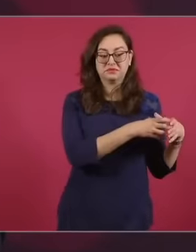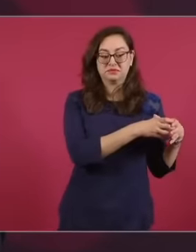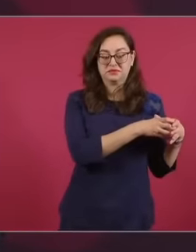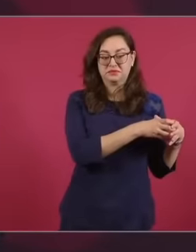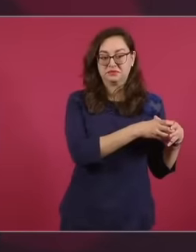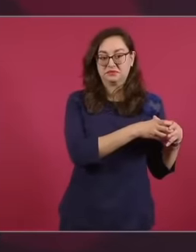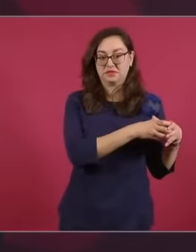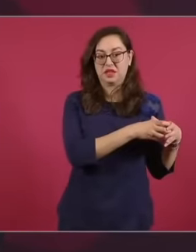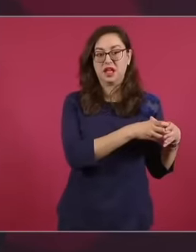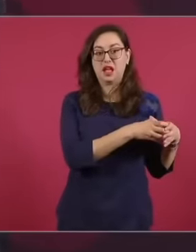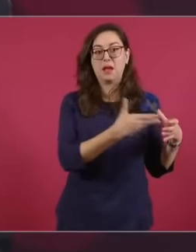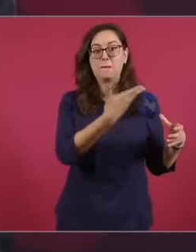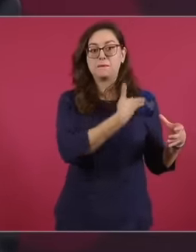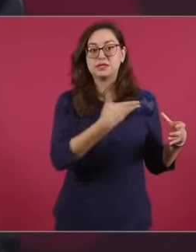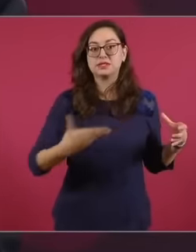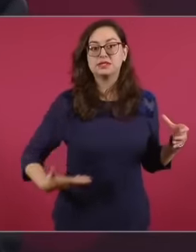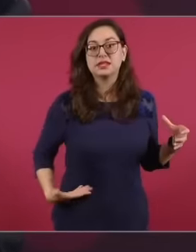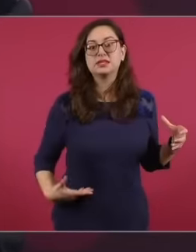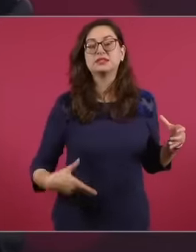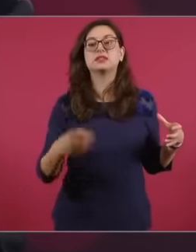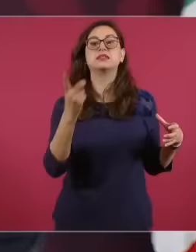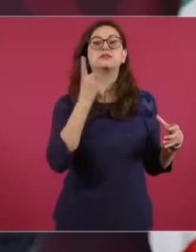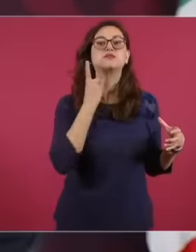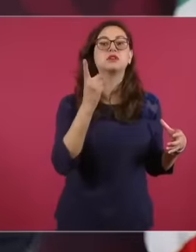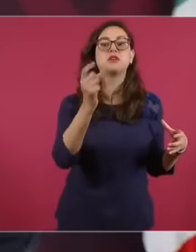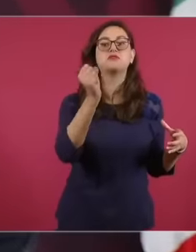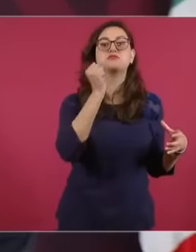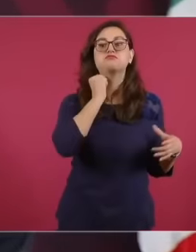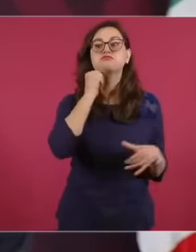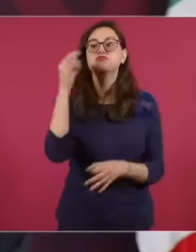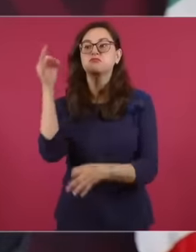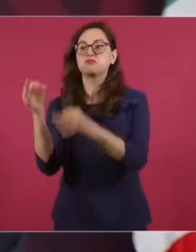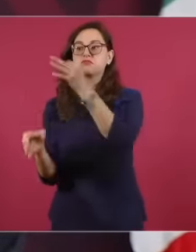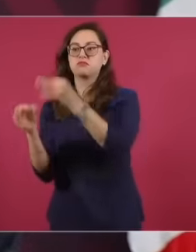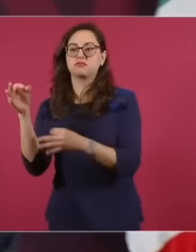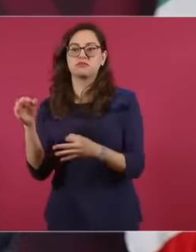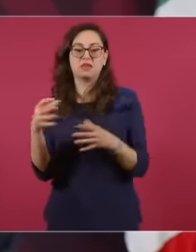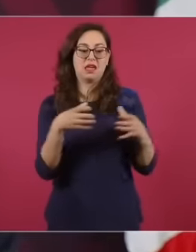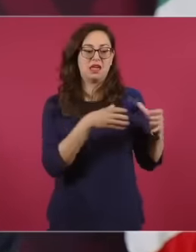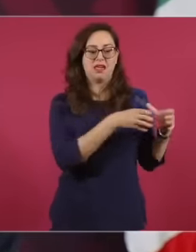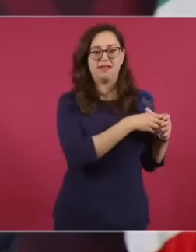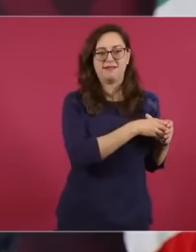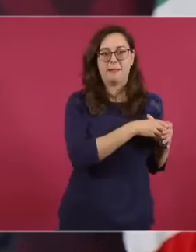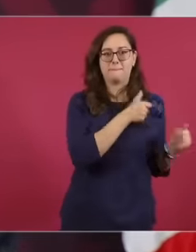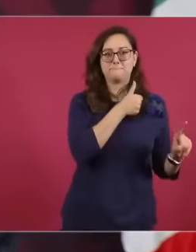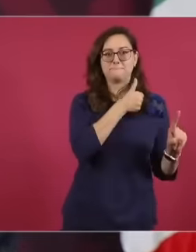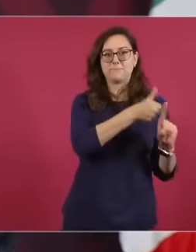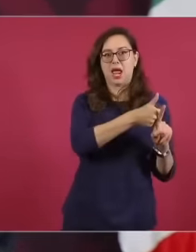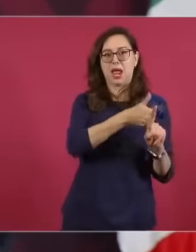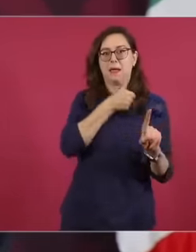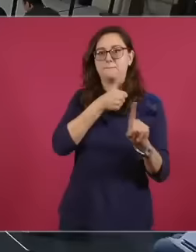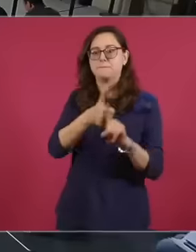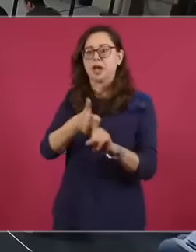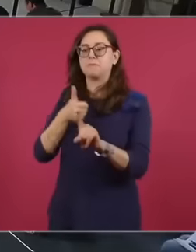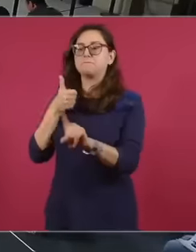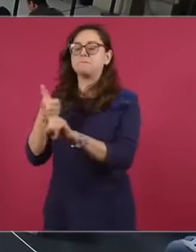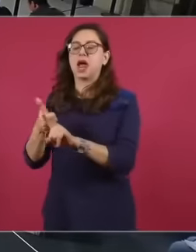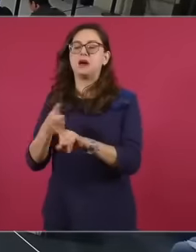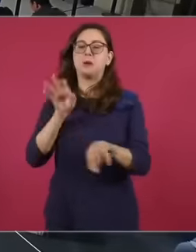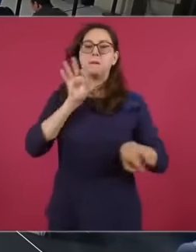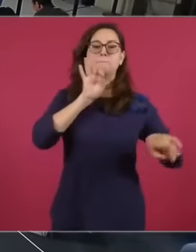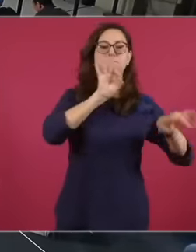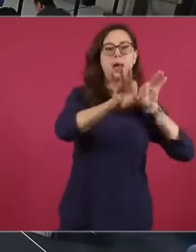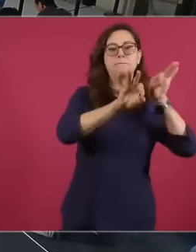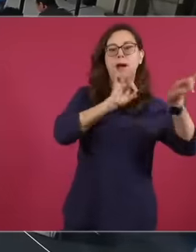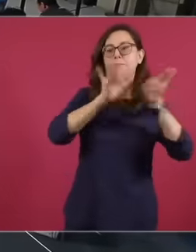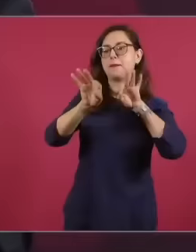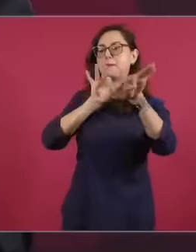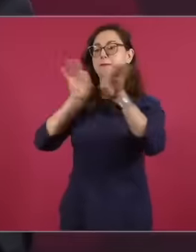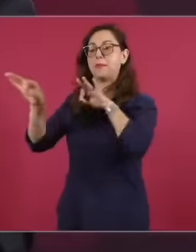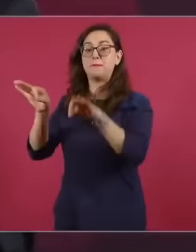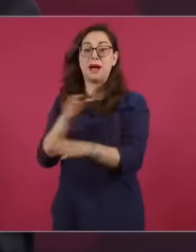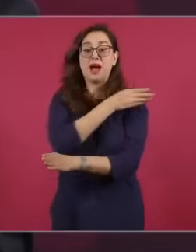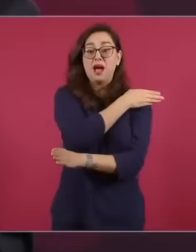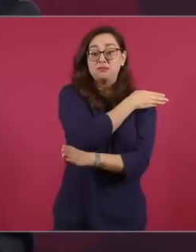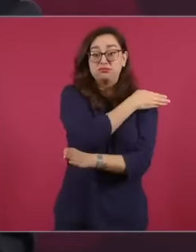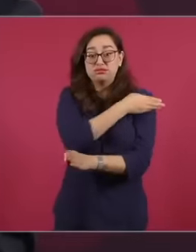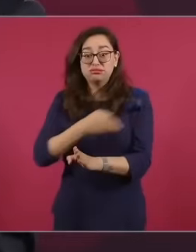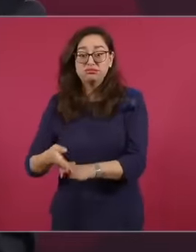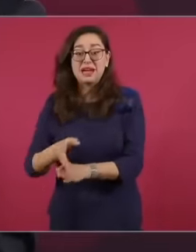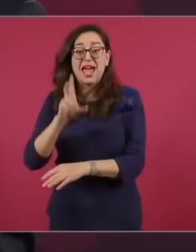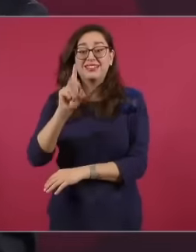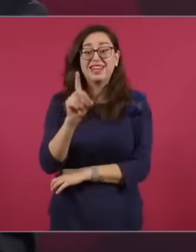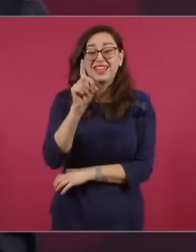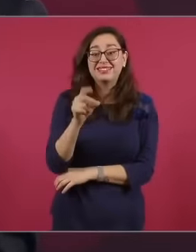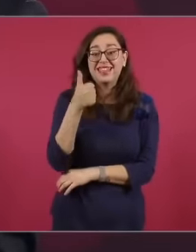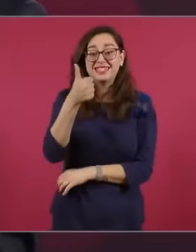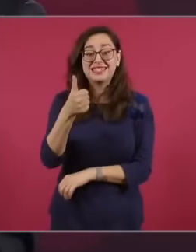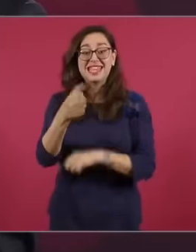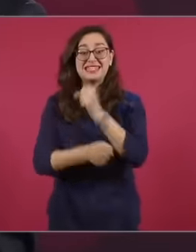imagine 36 years making reforms to nobody nobody nobody of these men of